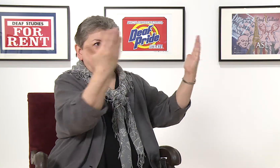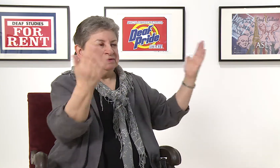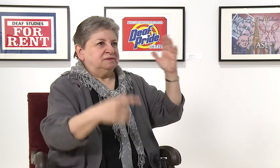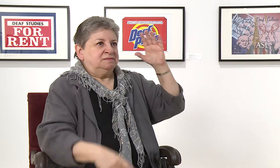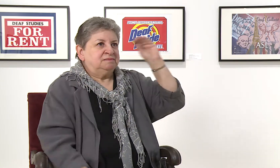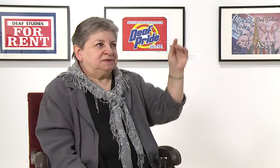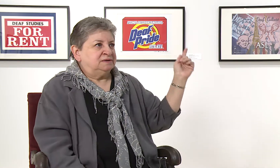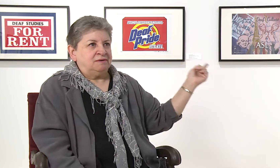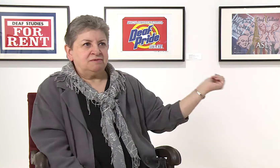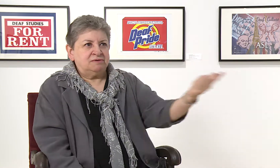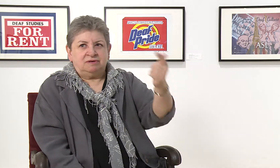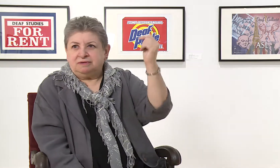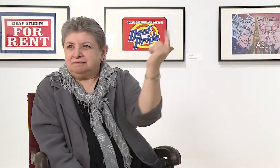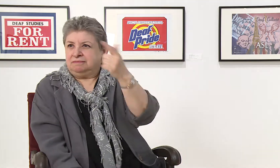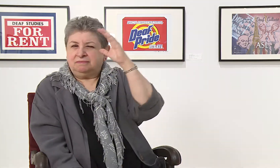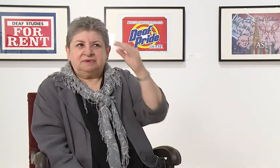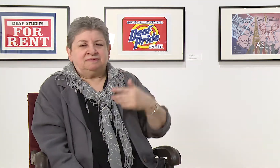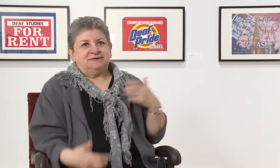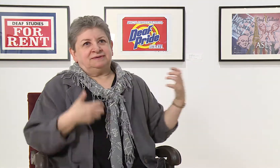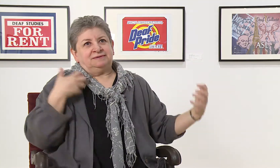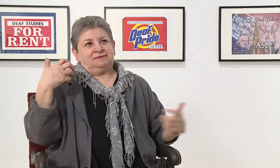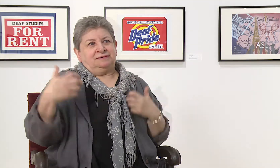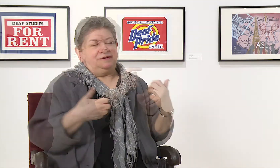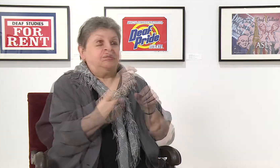but they featured only men, unfortunately.